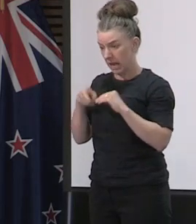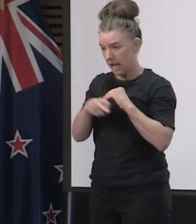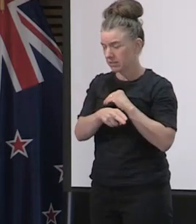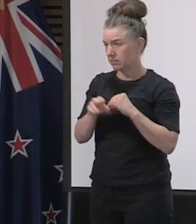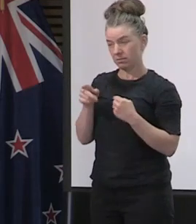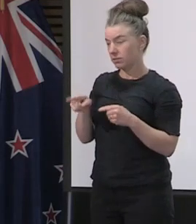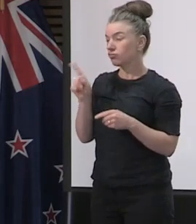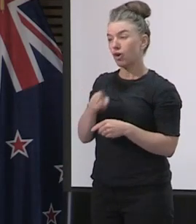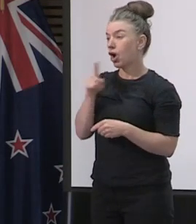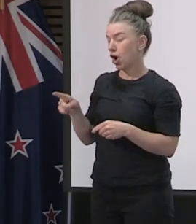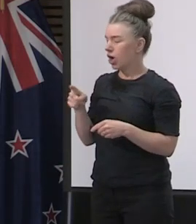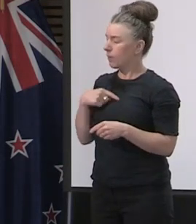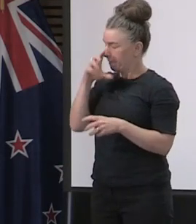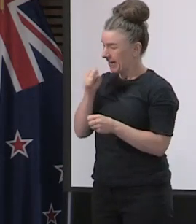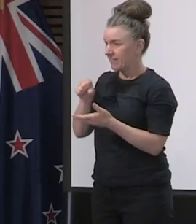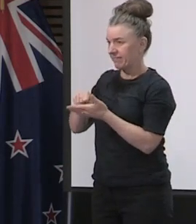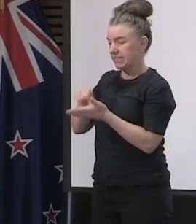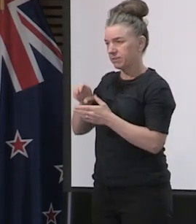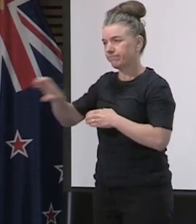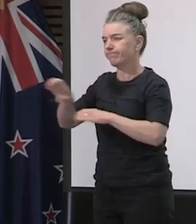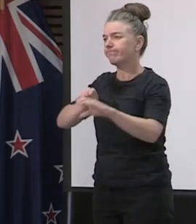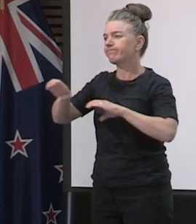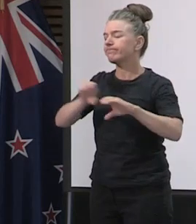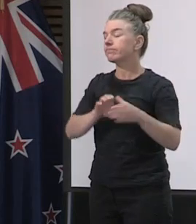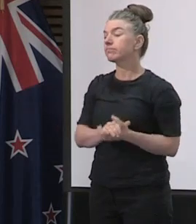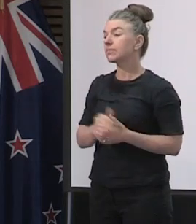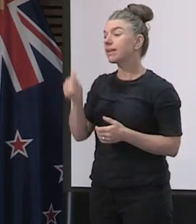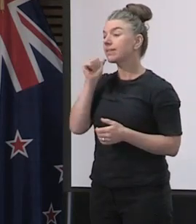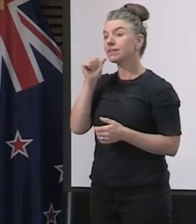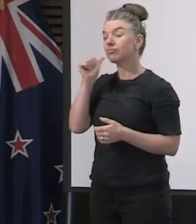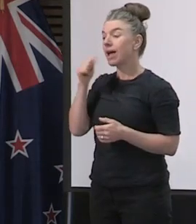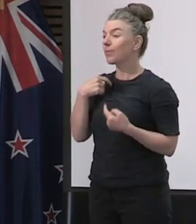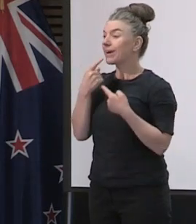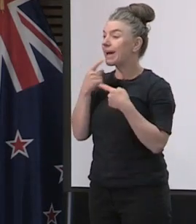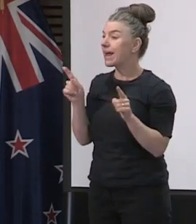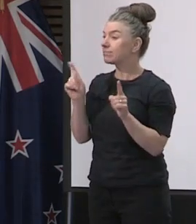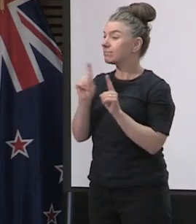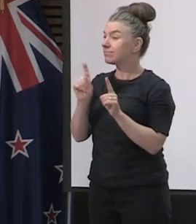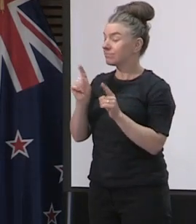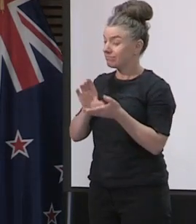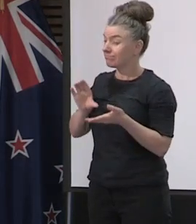Zealanders need more than ever is not only immoral, it's economically wrong. That is